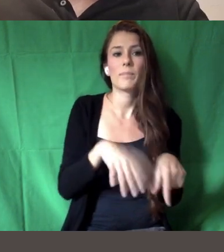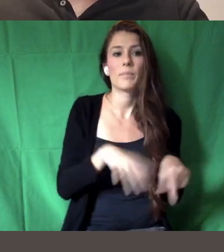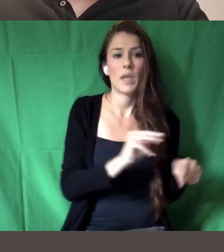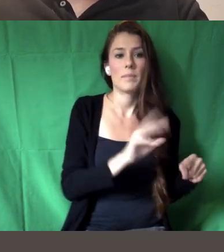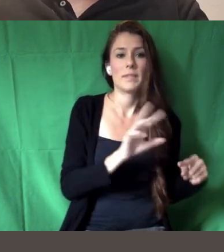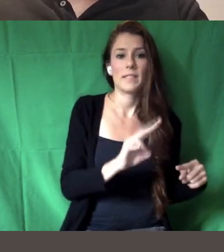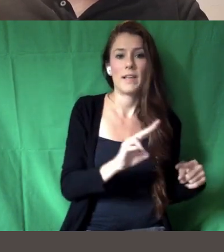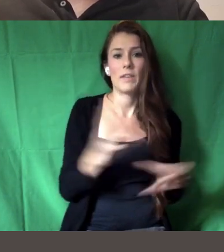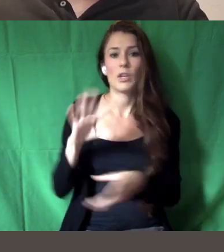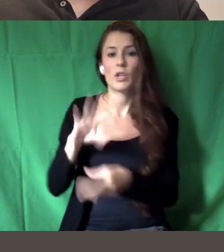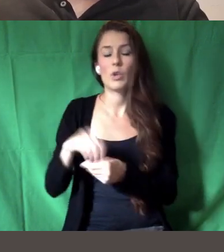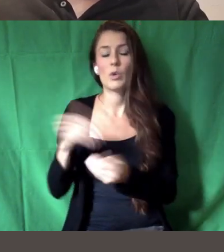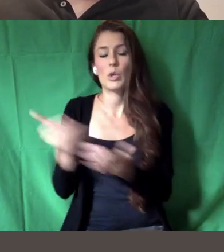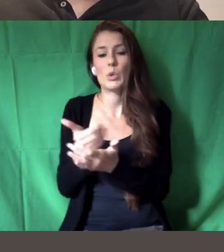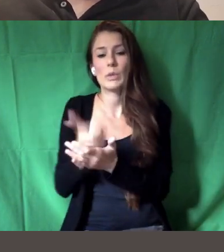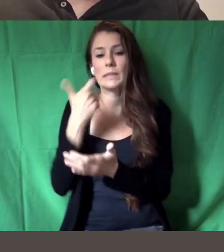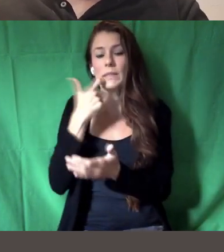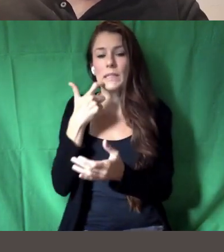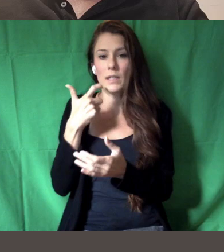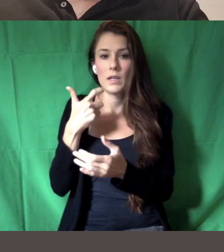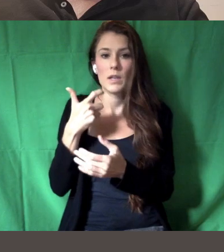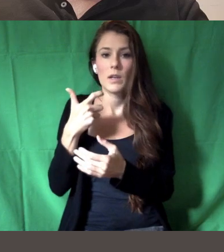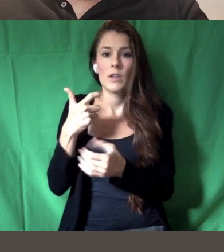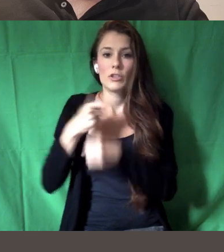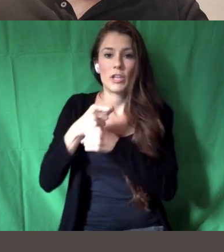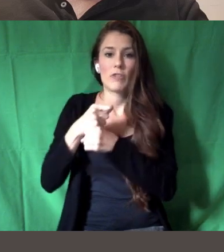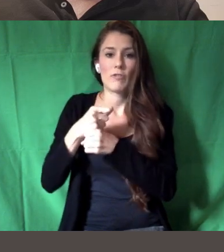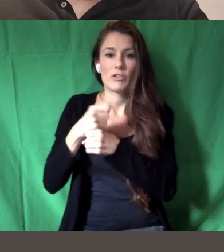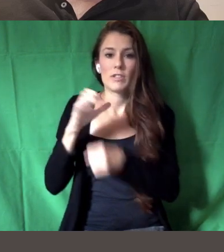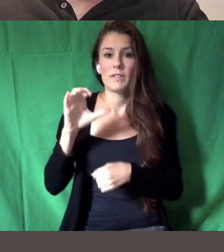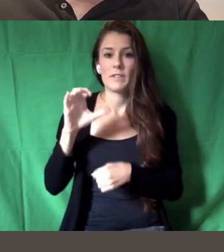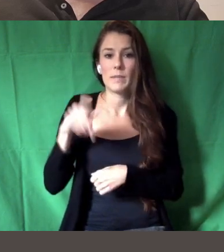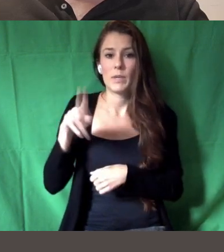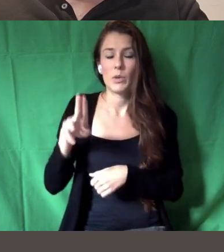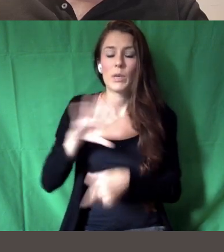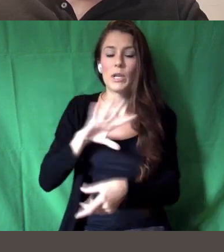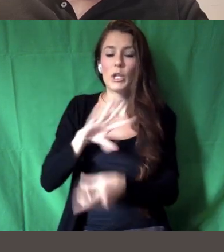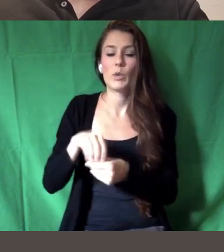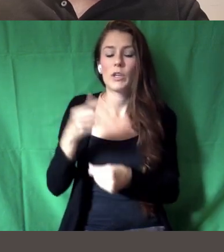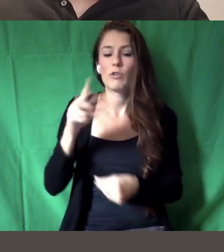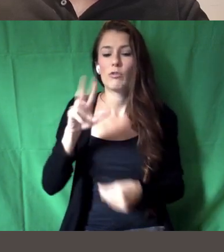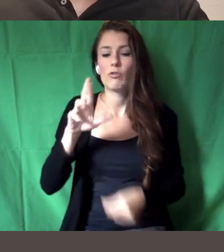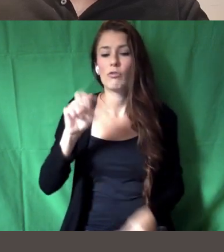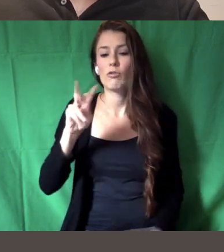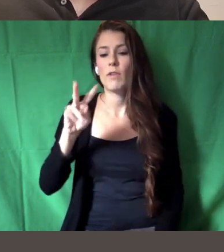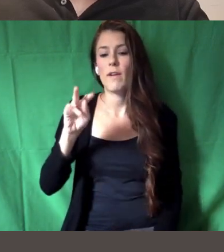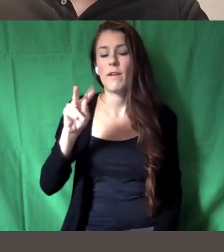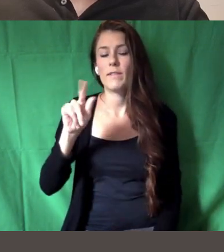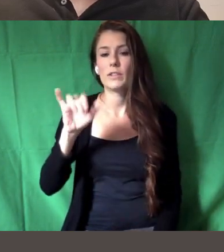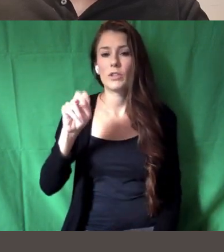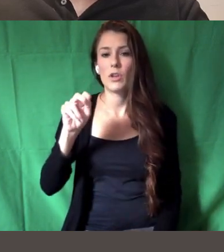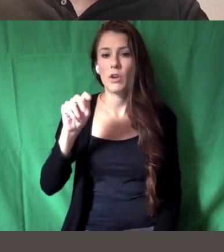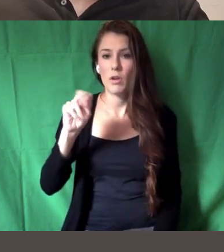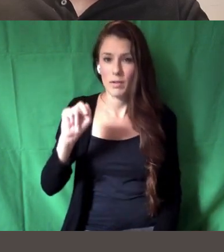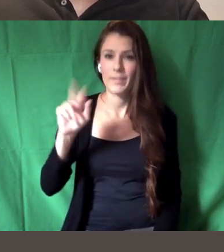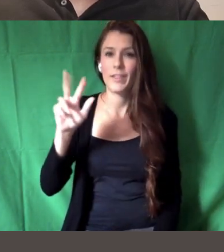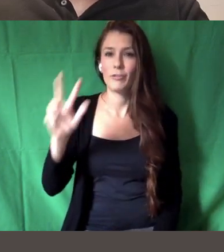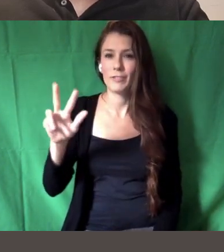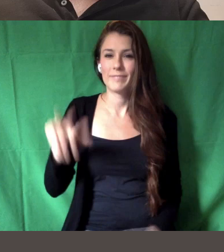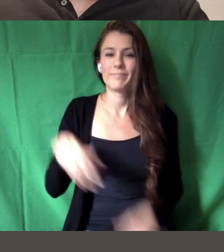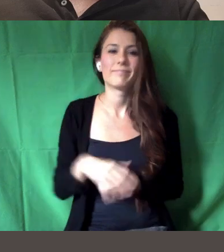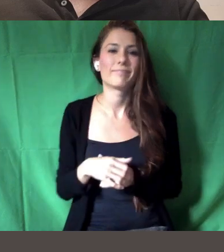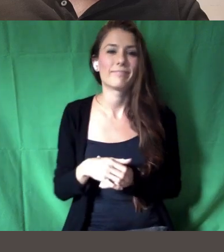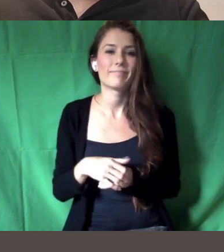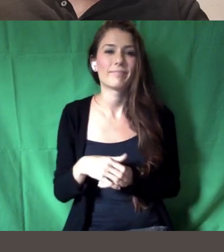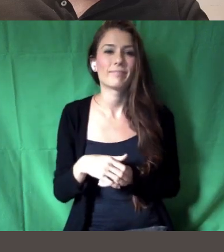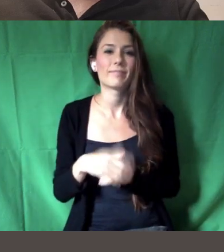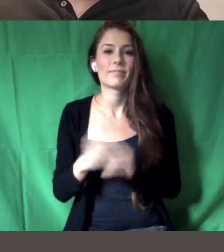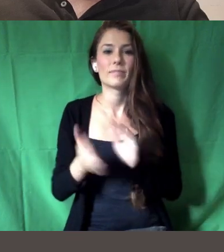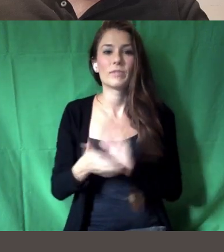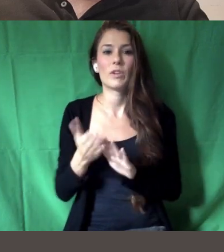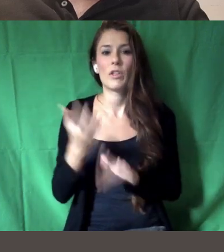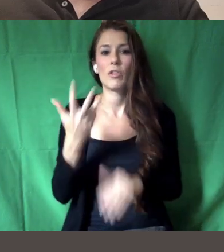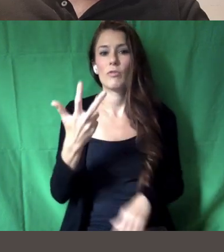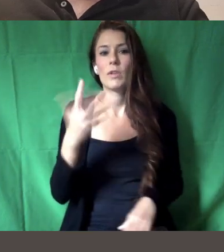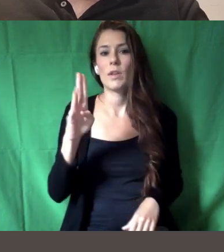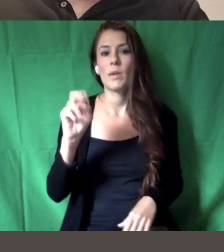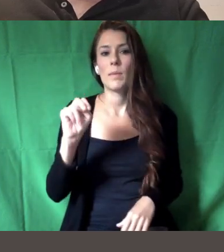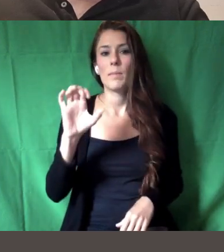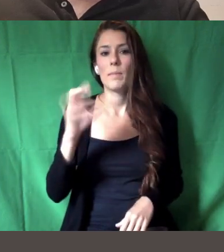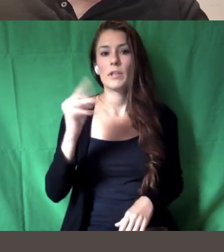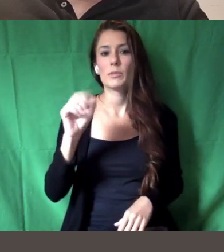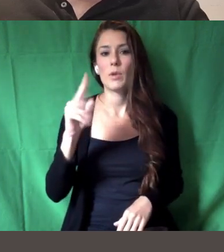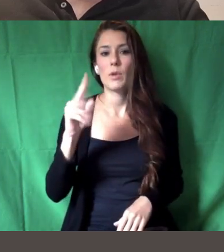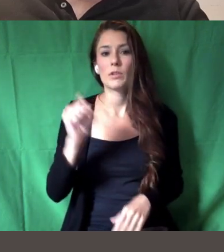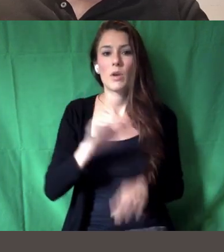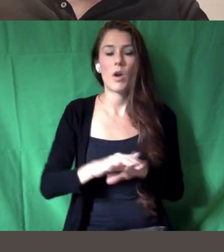newer generation of CPUs including Graviton 3. We will run three benchmarks on two Python versions